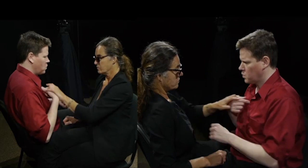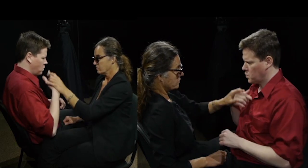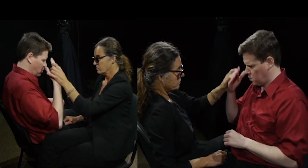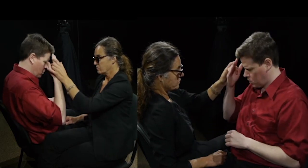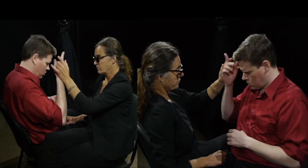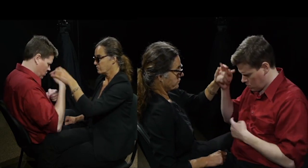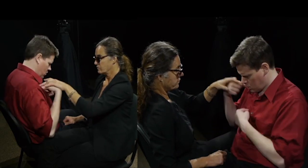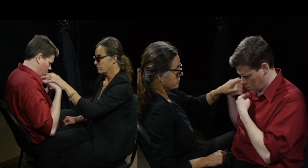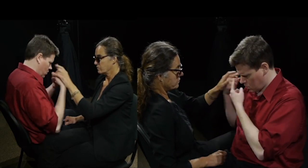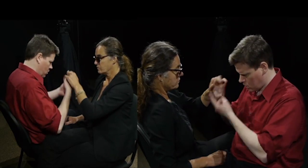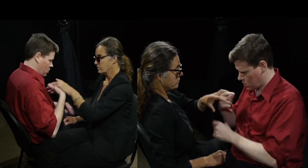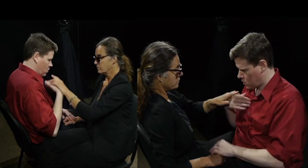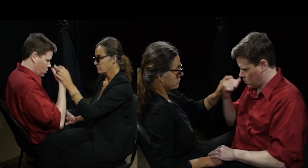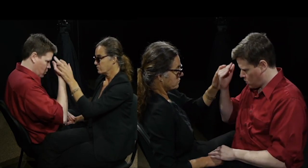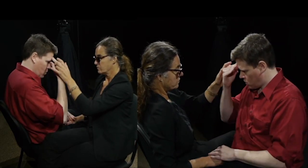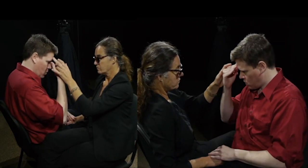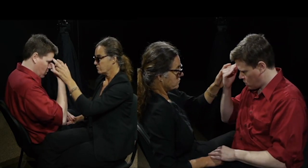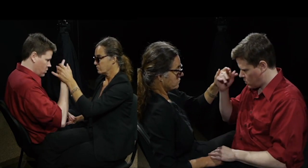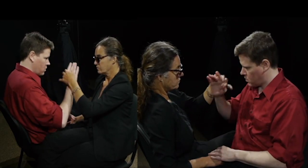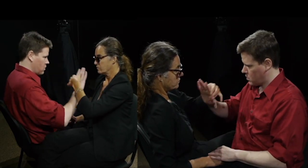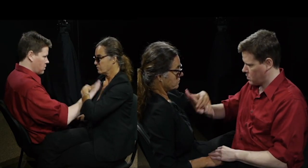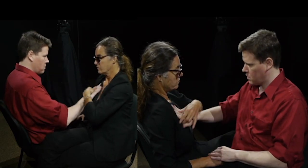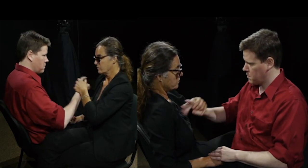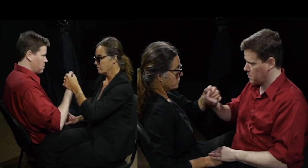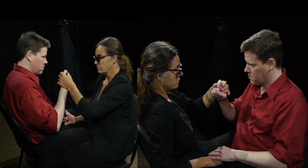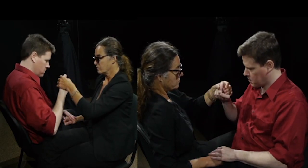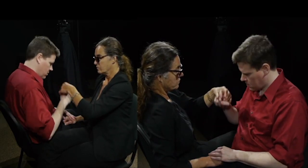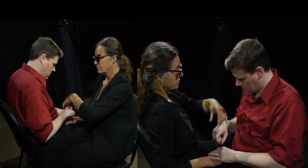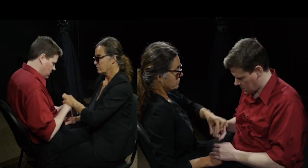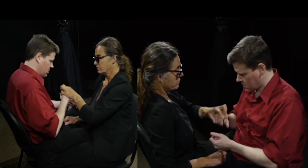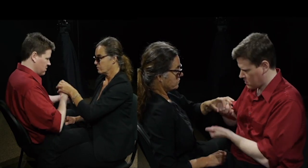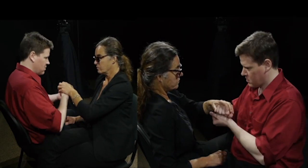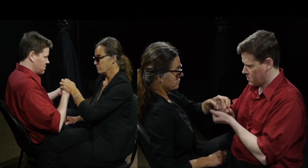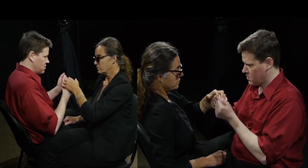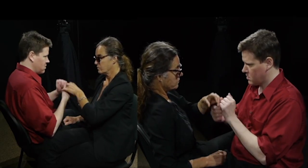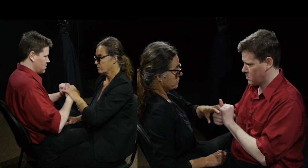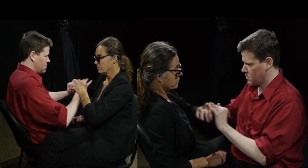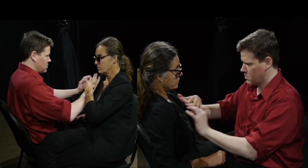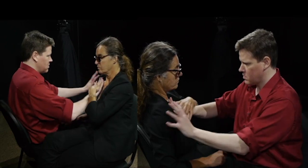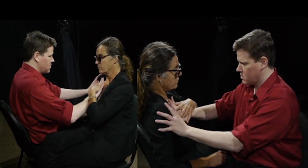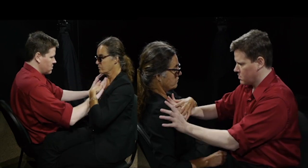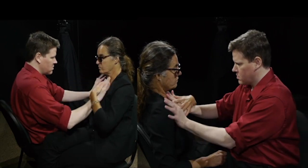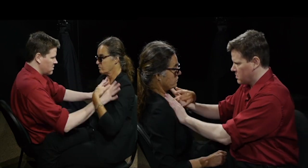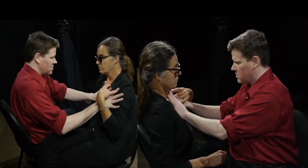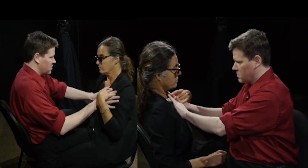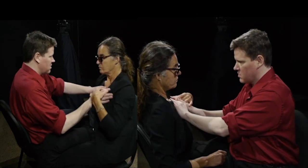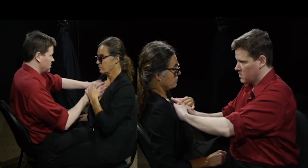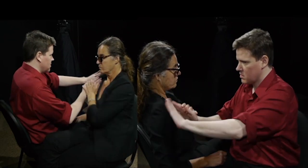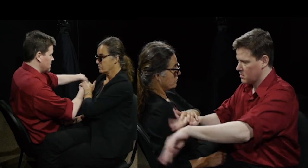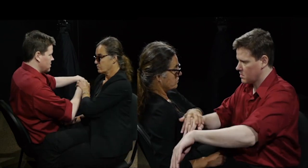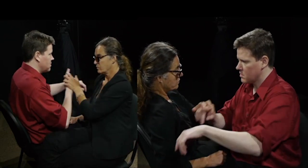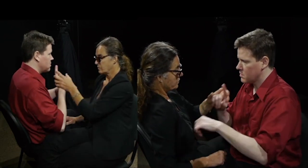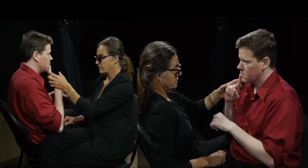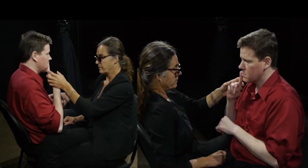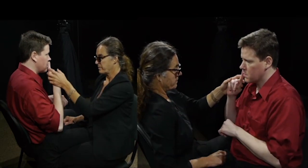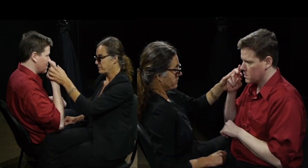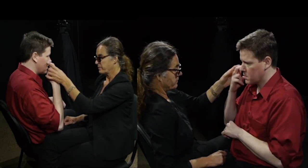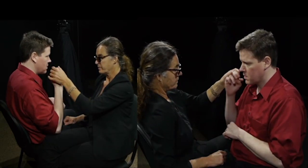On all achievement tests and by all measures the education of DeafBlind children is an atrocity, a travesty, profound changes are in order.